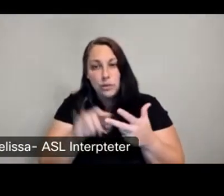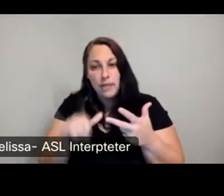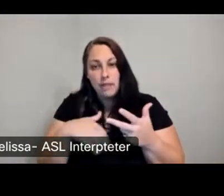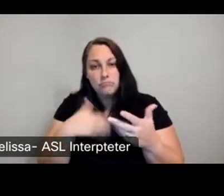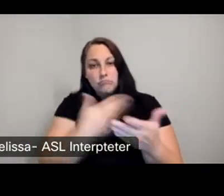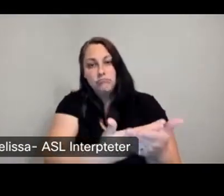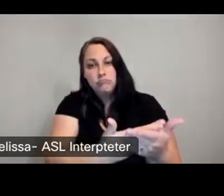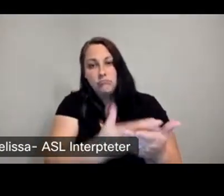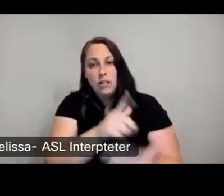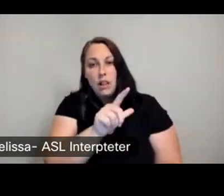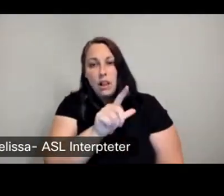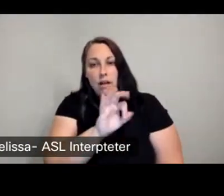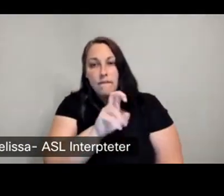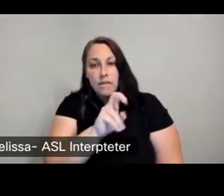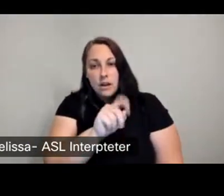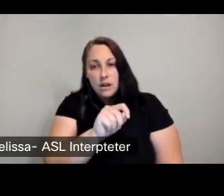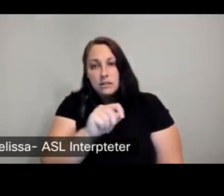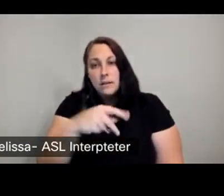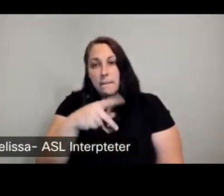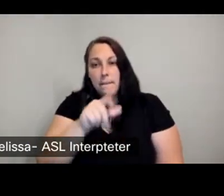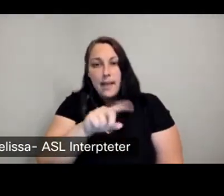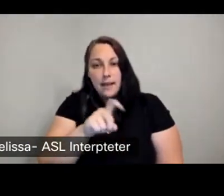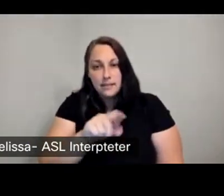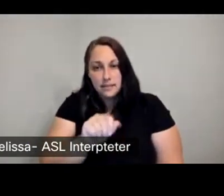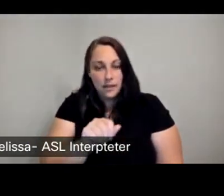also but I never write it I take the metro it's a Metro is a great system